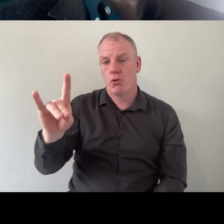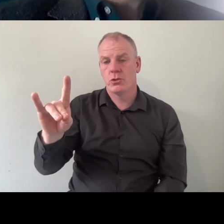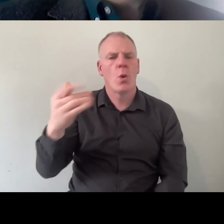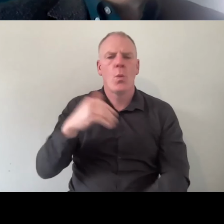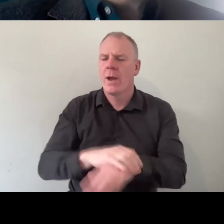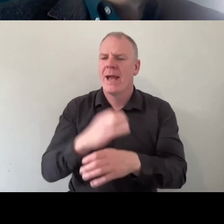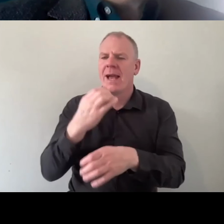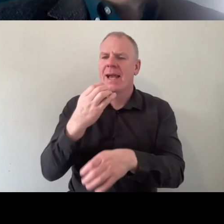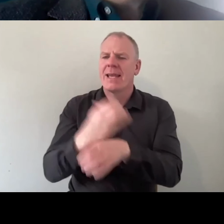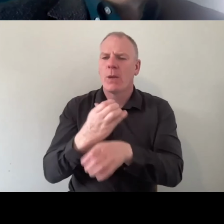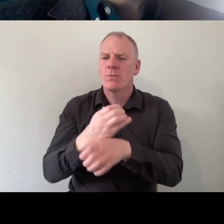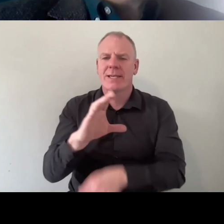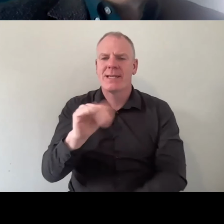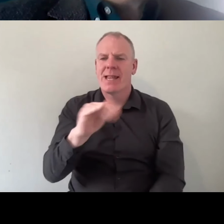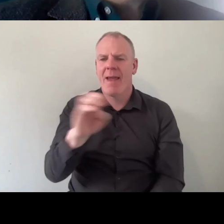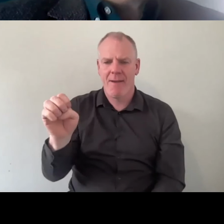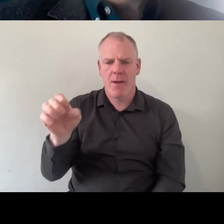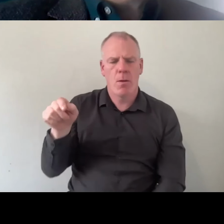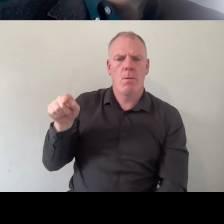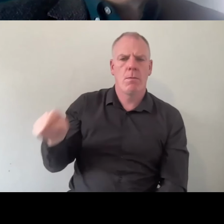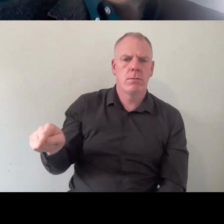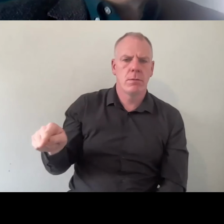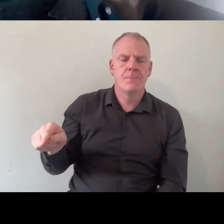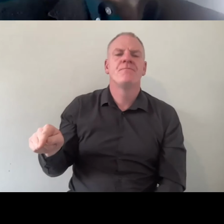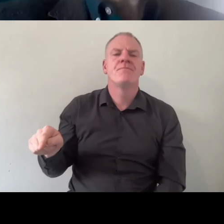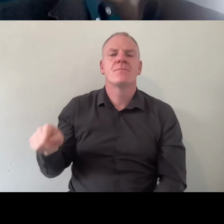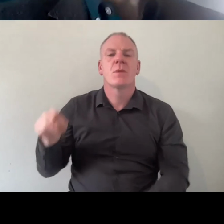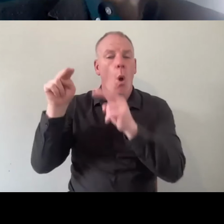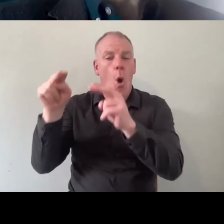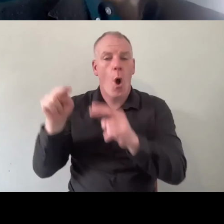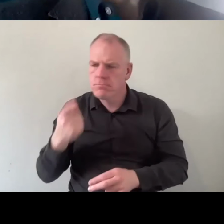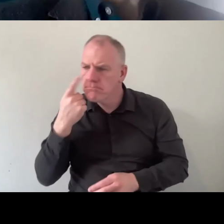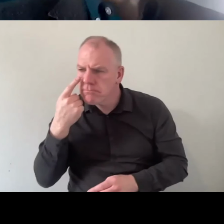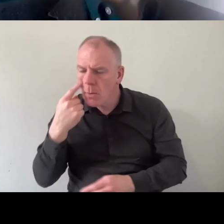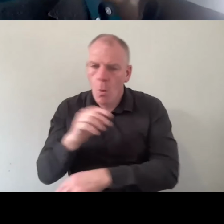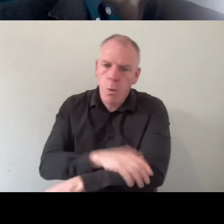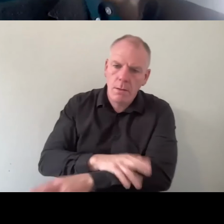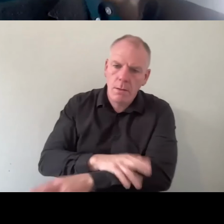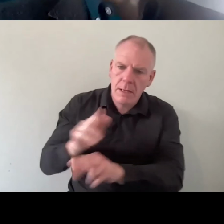and the outcome of that was positive.